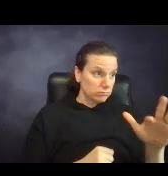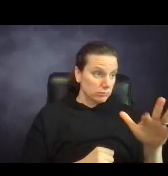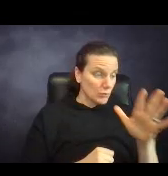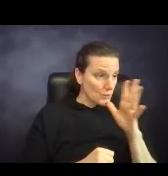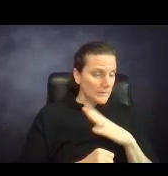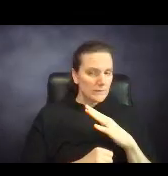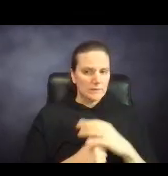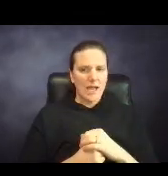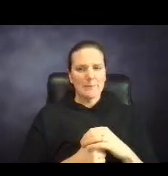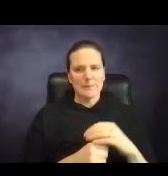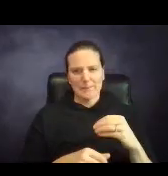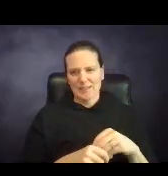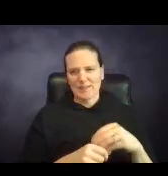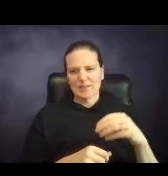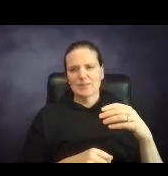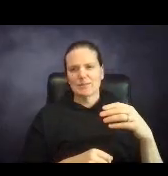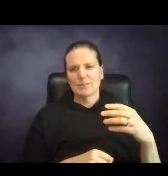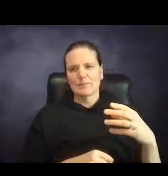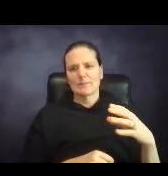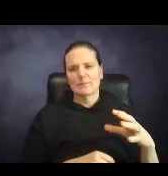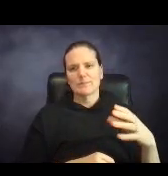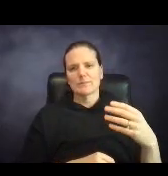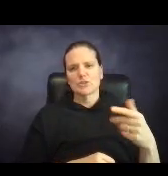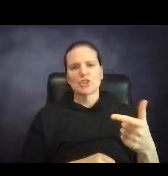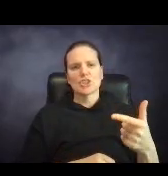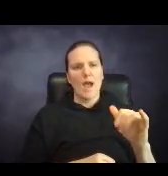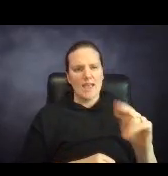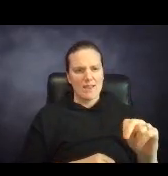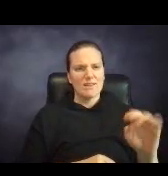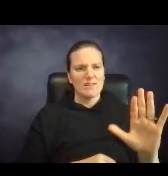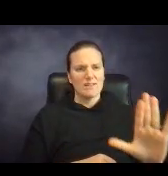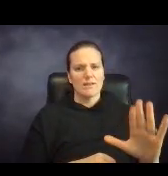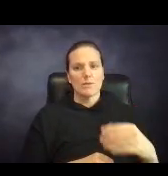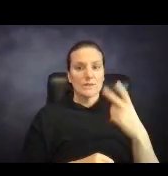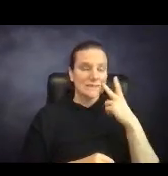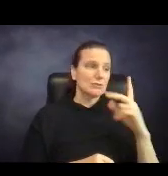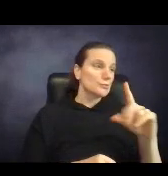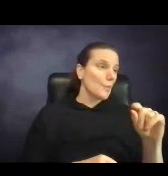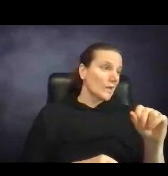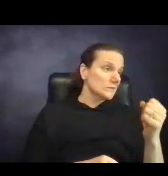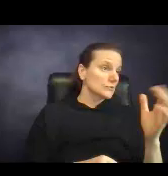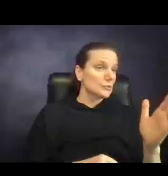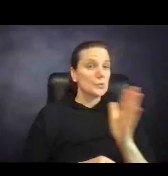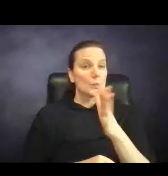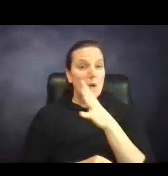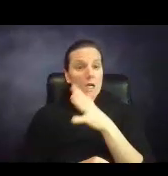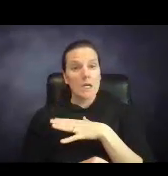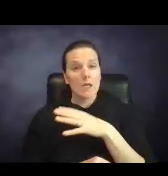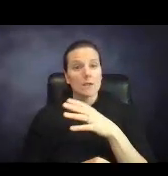So we do see everyone from their, their twenties to, you know, their hundreds. I see a lot of older women who have,